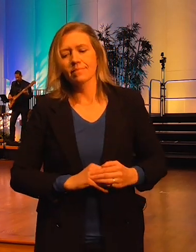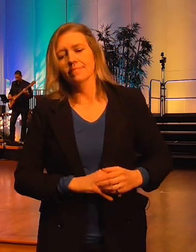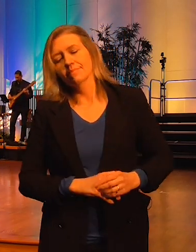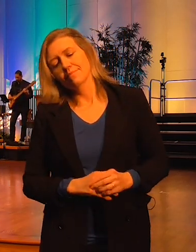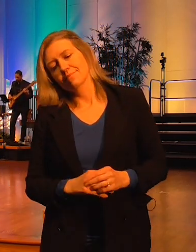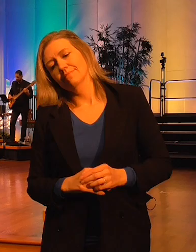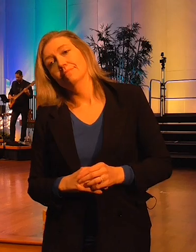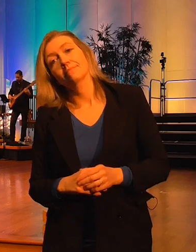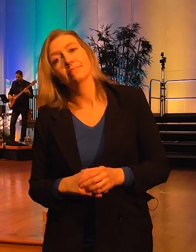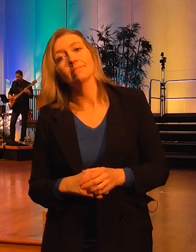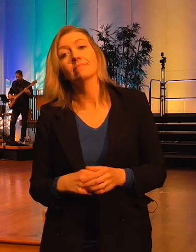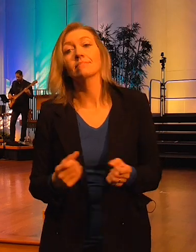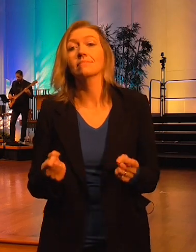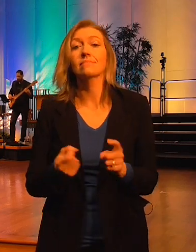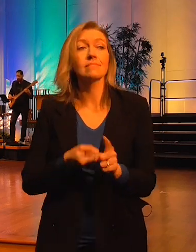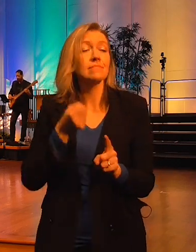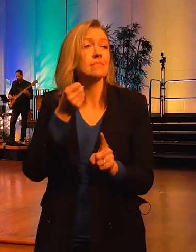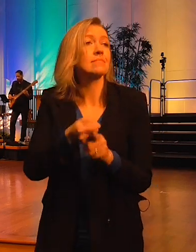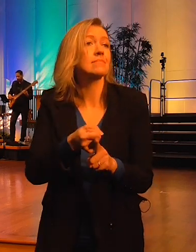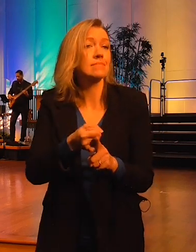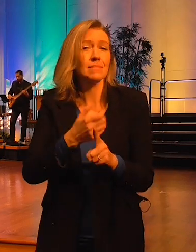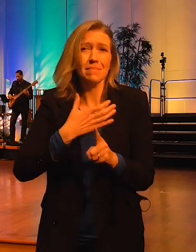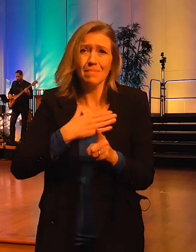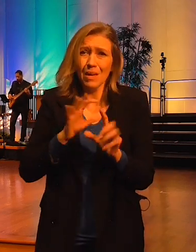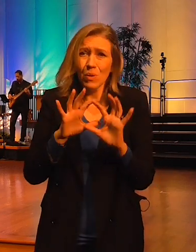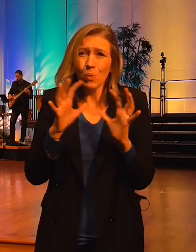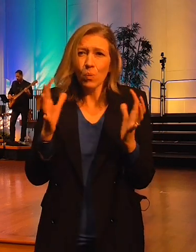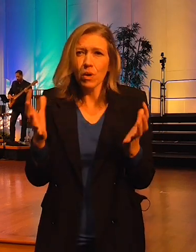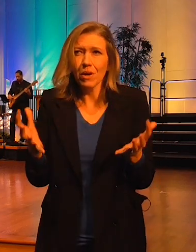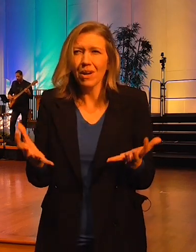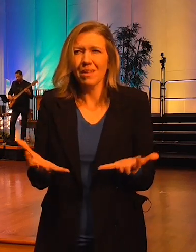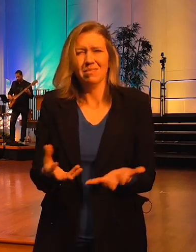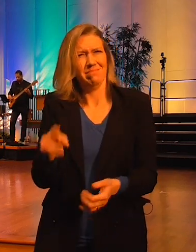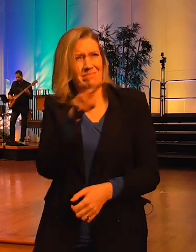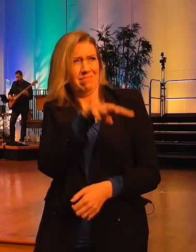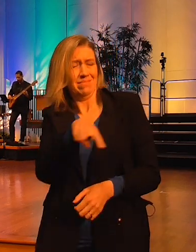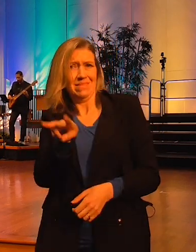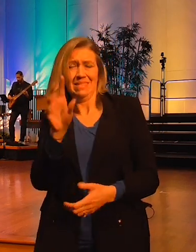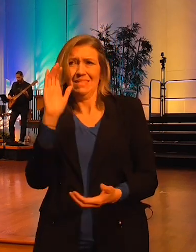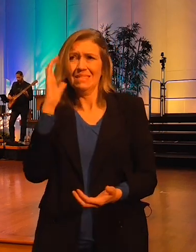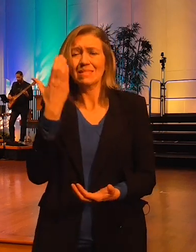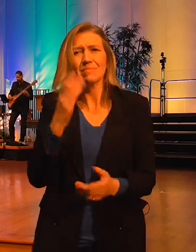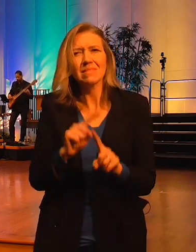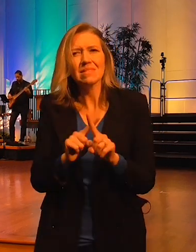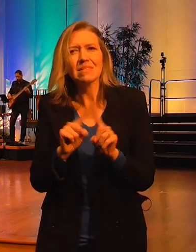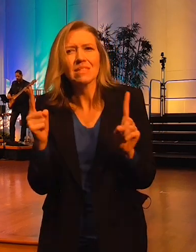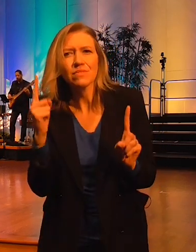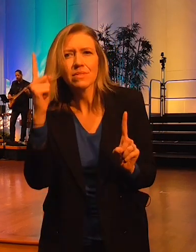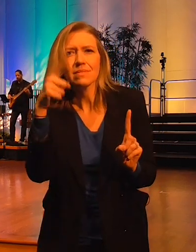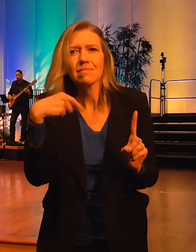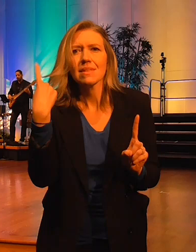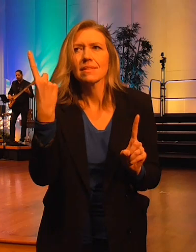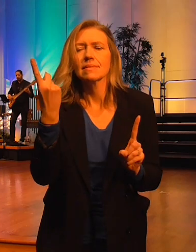and suddenly my world's gone and changed his face yet I still know where I'm